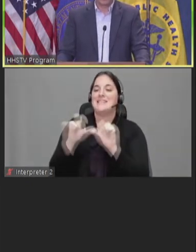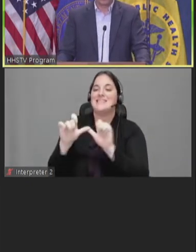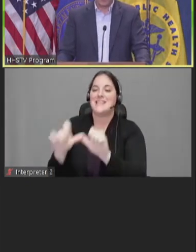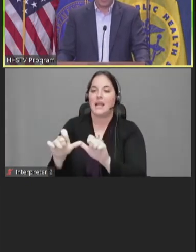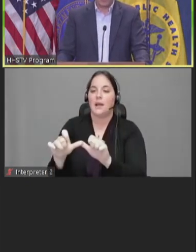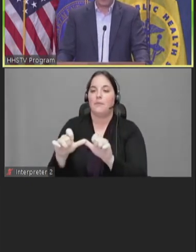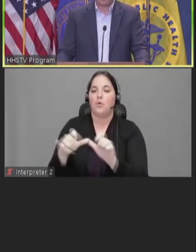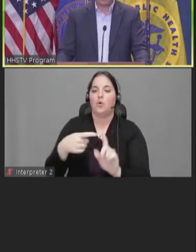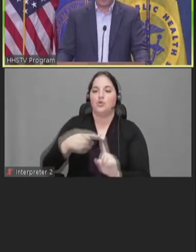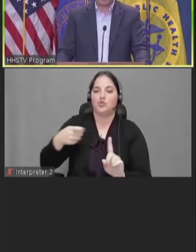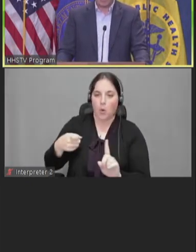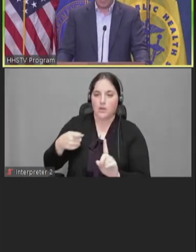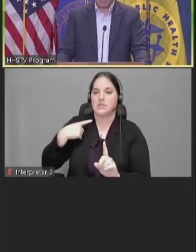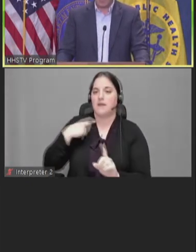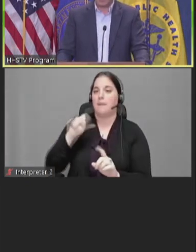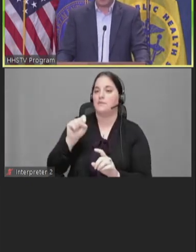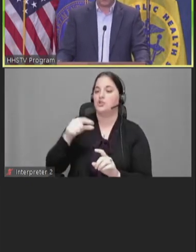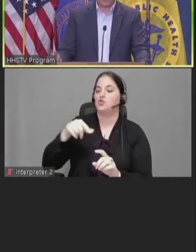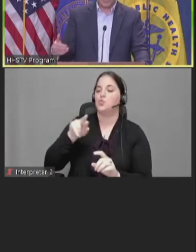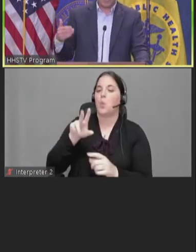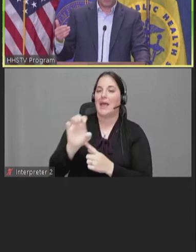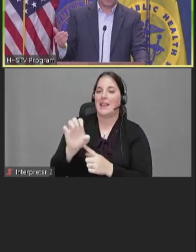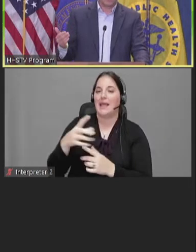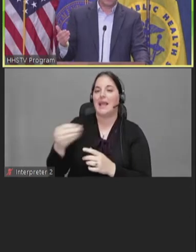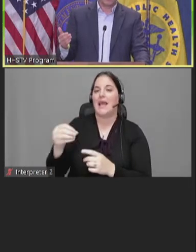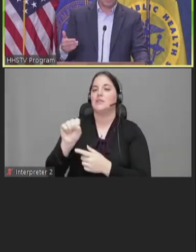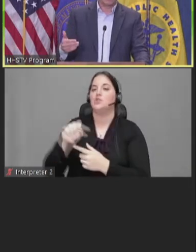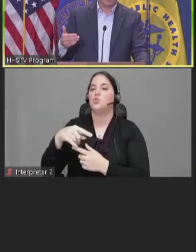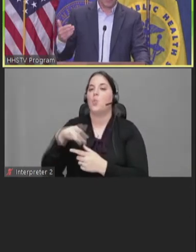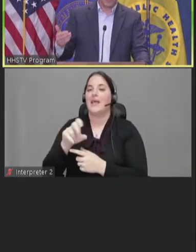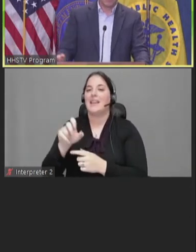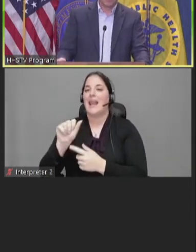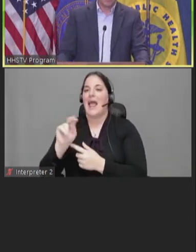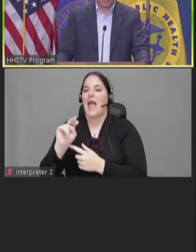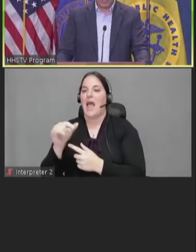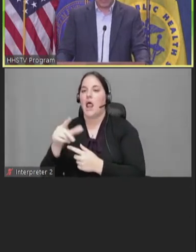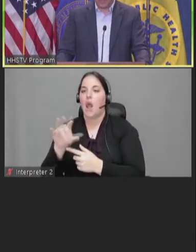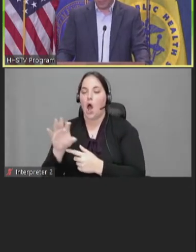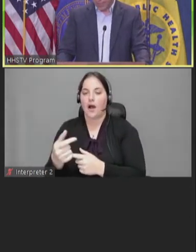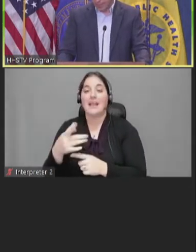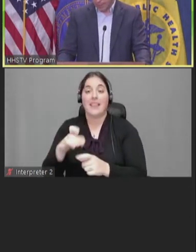squalene and squalene analogues that work as well, if not better, in preclinical testing.